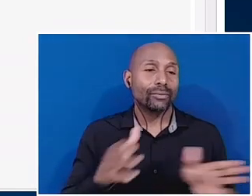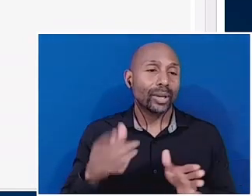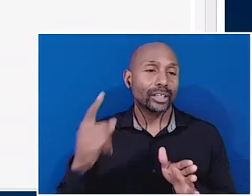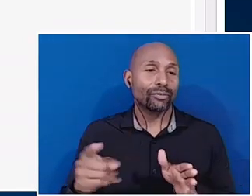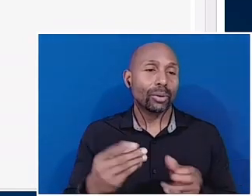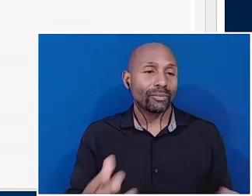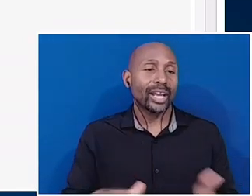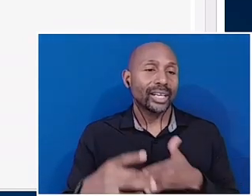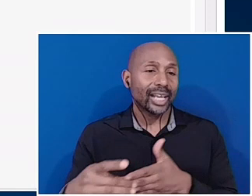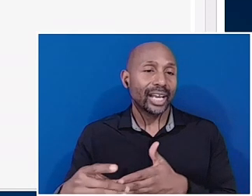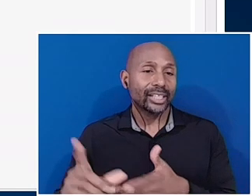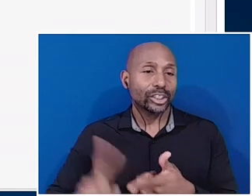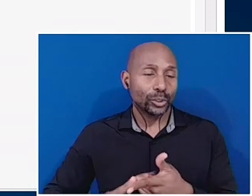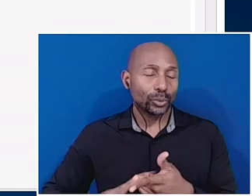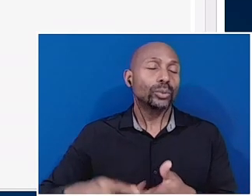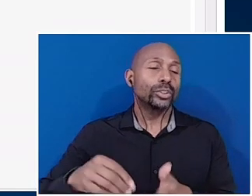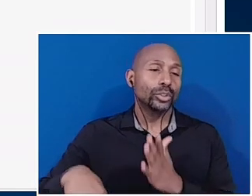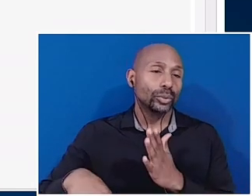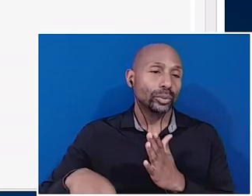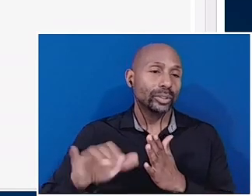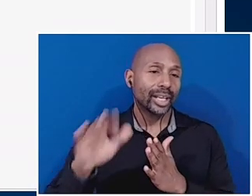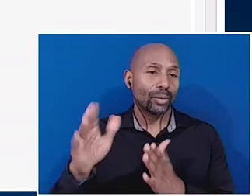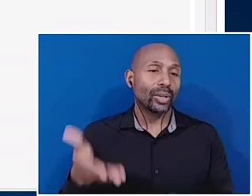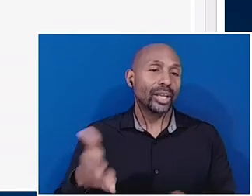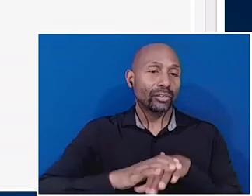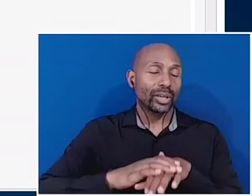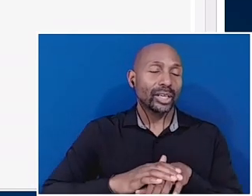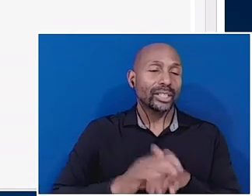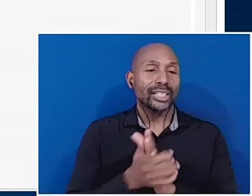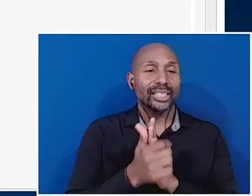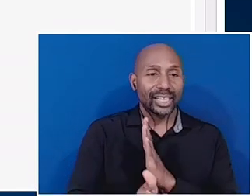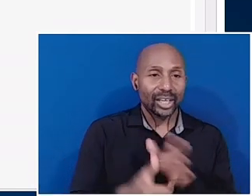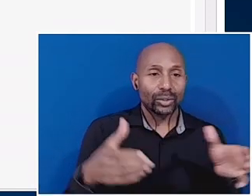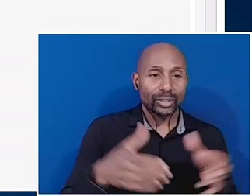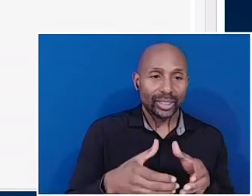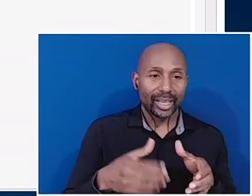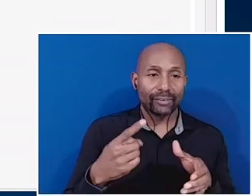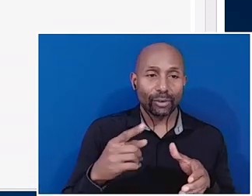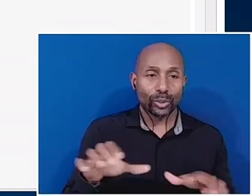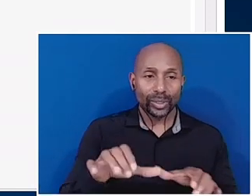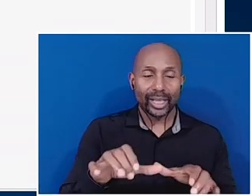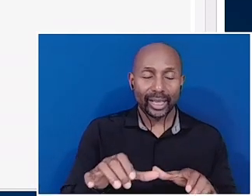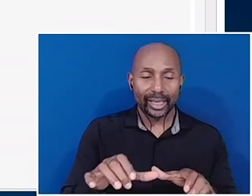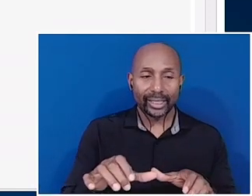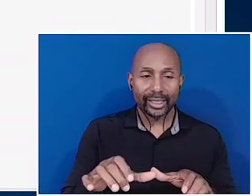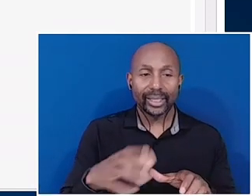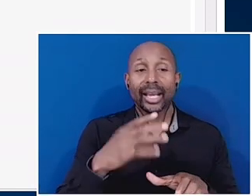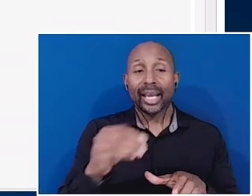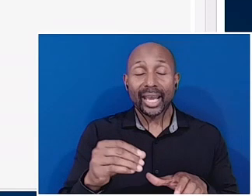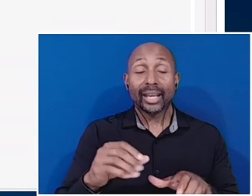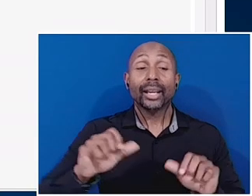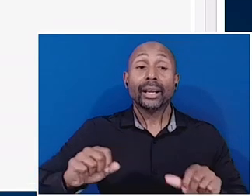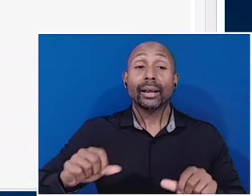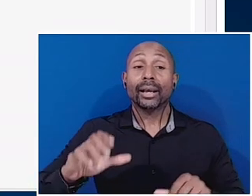increases the skill set for doing that. And the capacity, and that this is not the